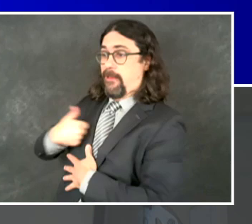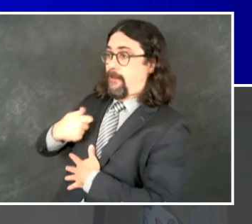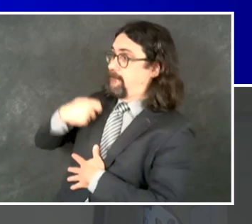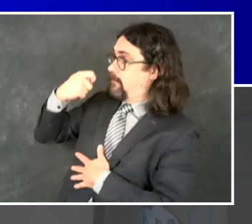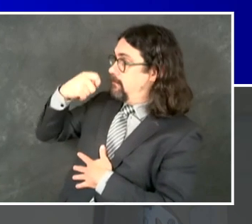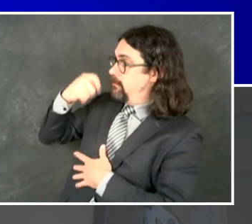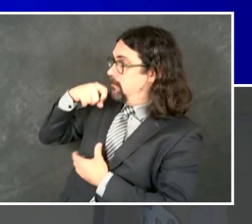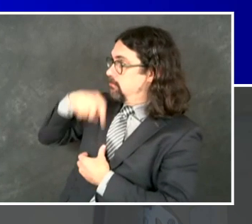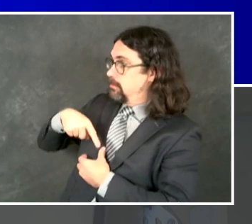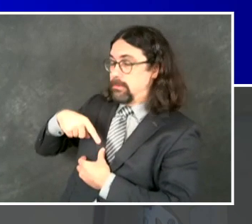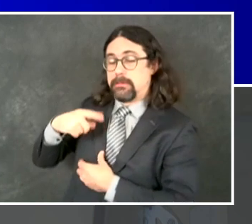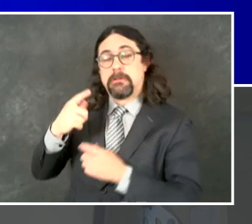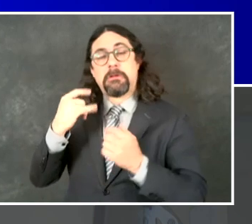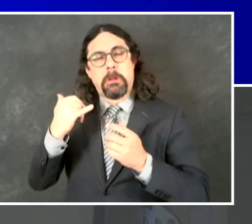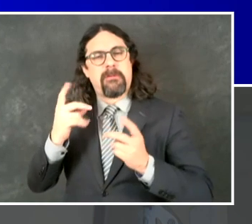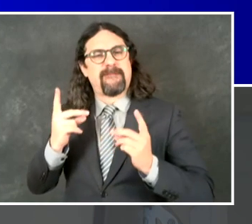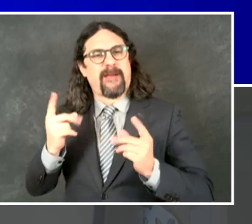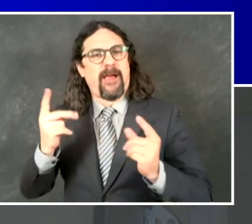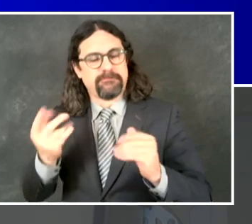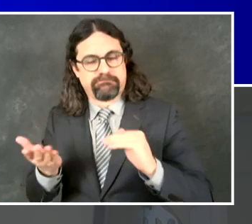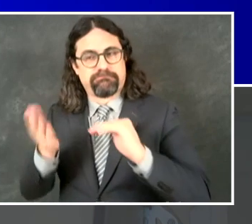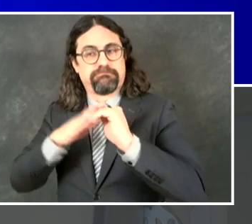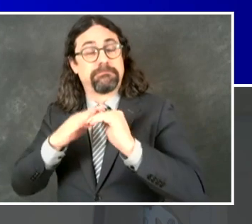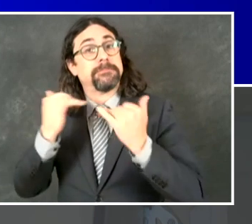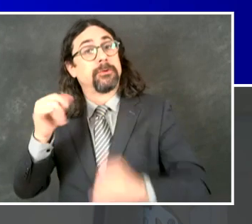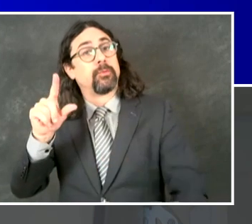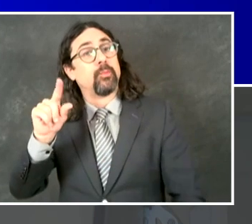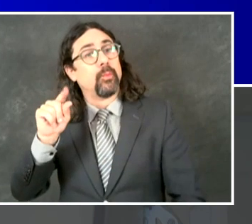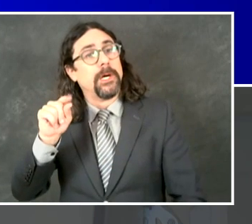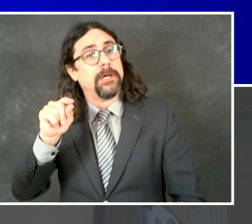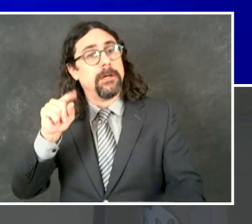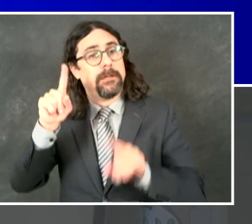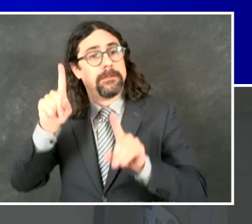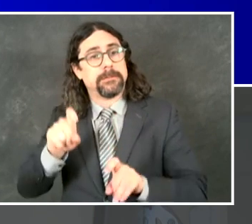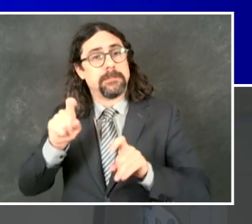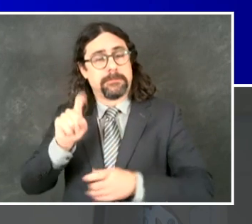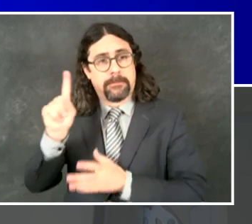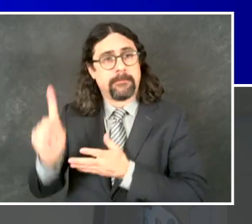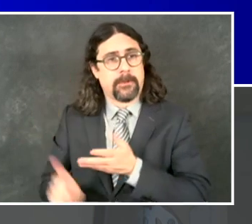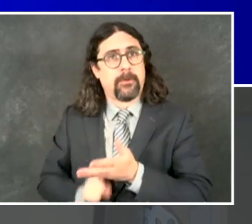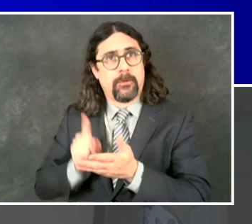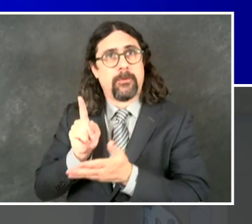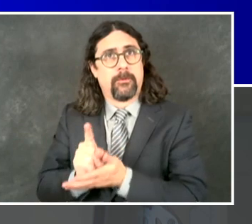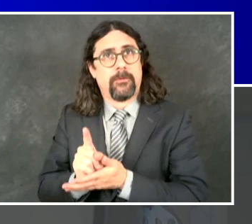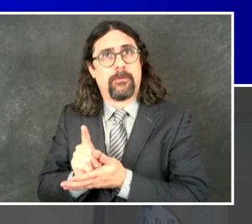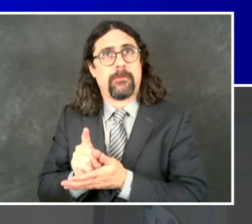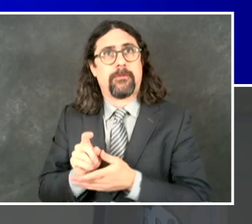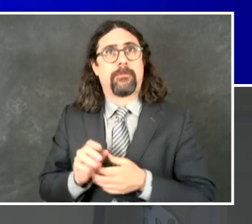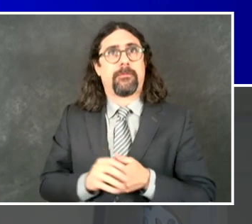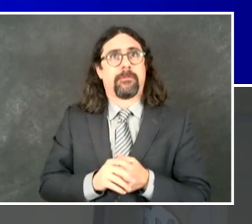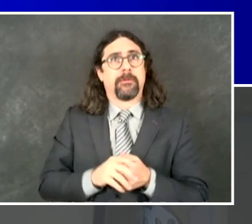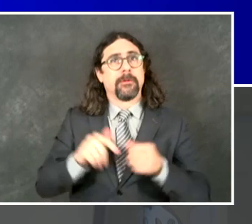HELP. THE PRIVATE LABS. REALLY GET WITH THIS NEW APPROACH